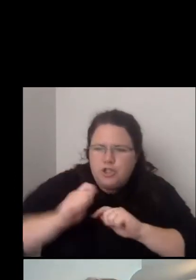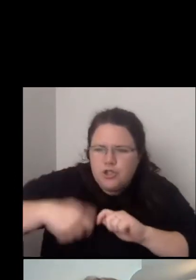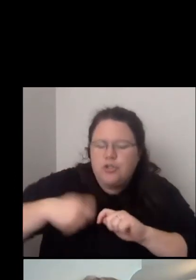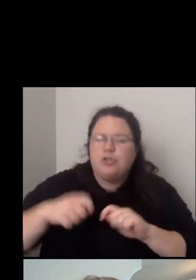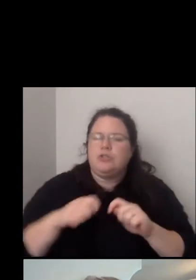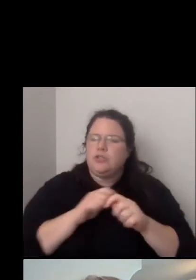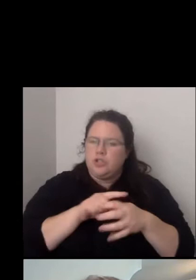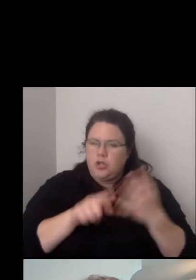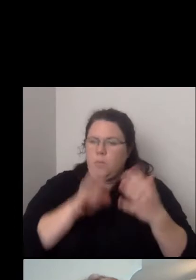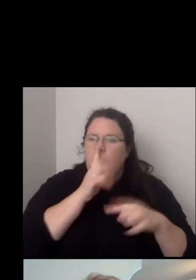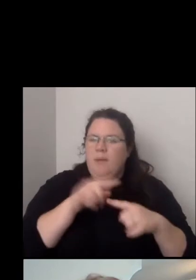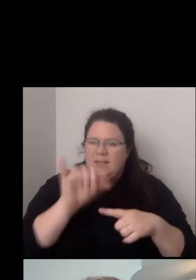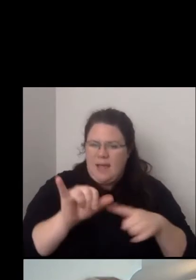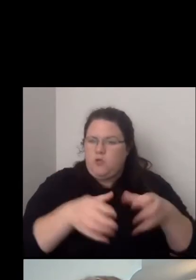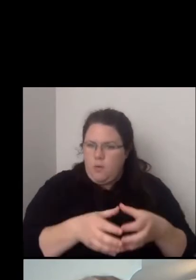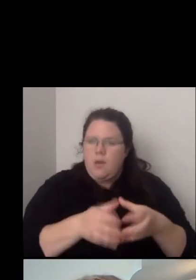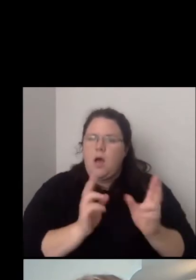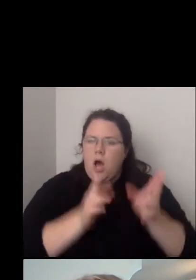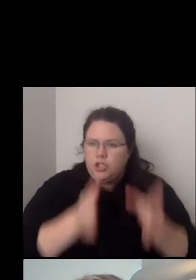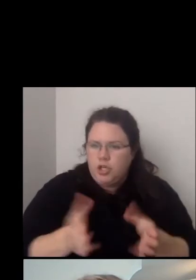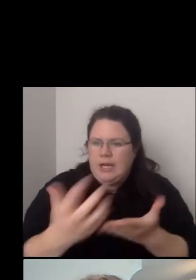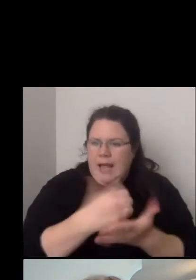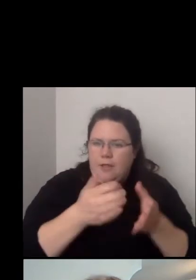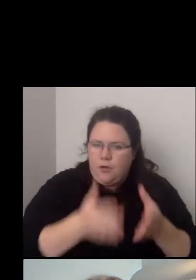That's when we're talking about. Hunter-gatherers and horticulturalists for the most part.